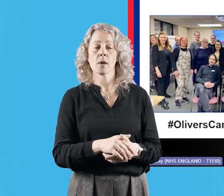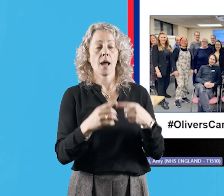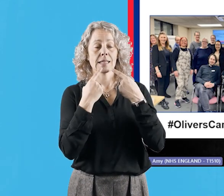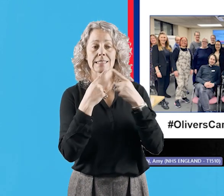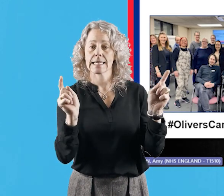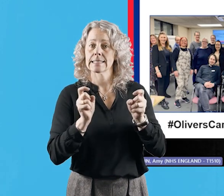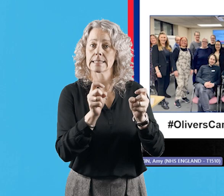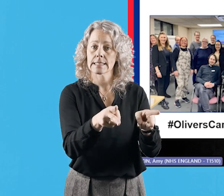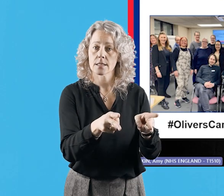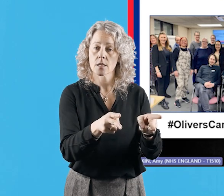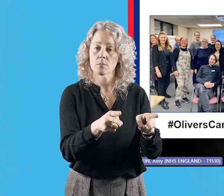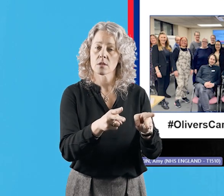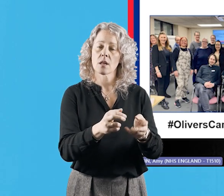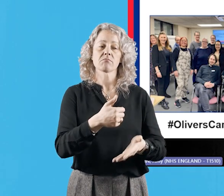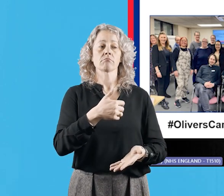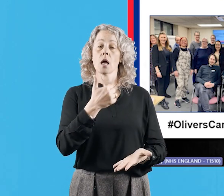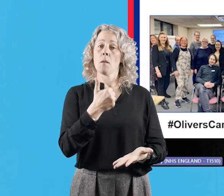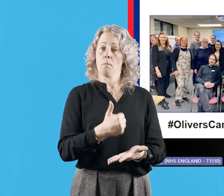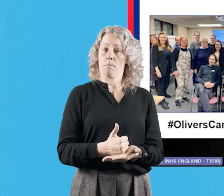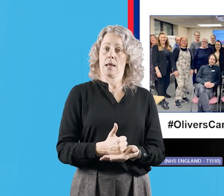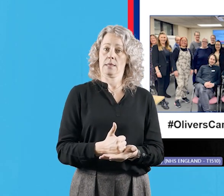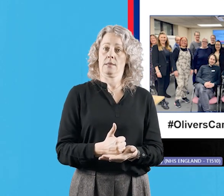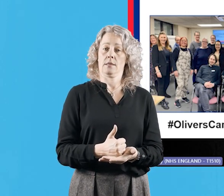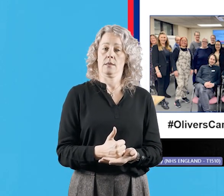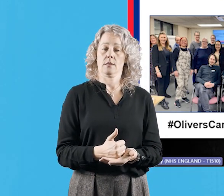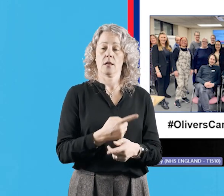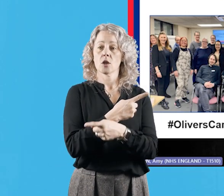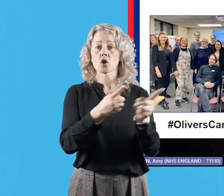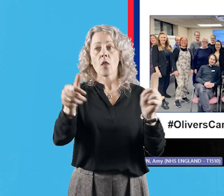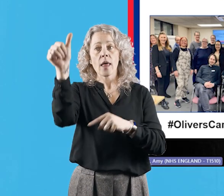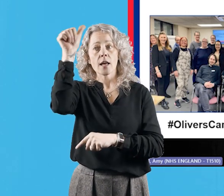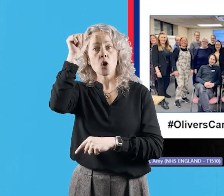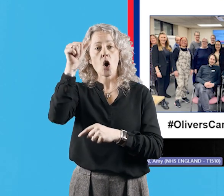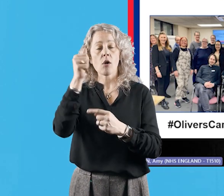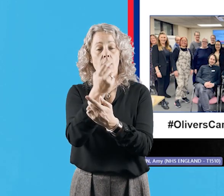that and said to those systems that basically know their